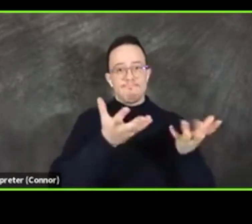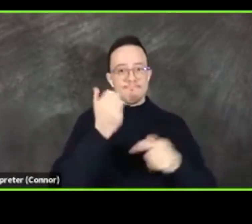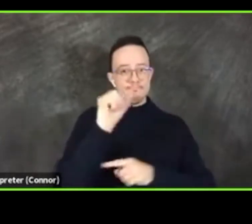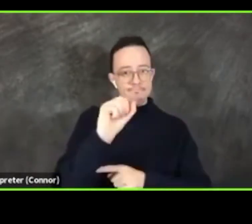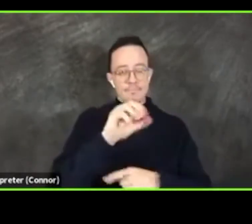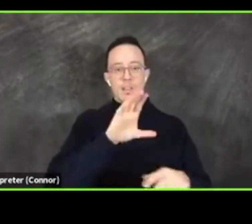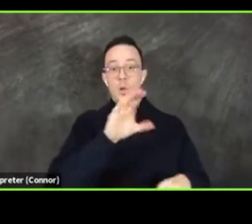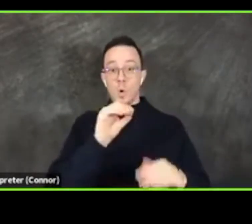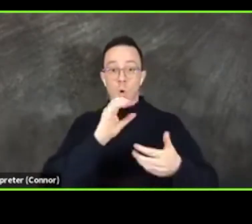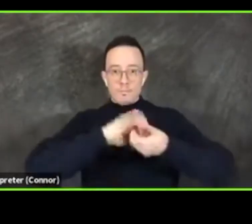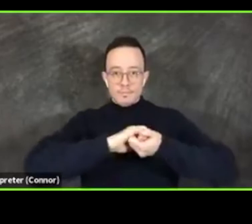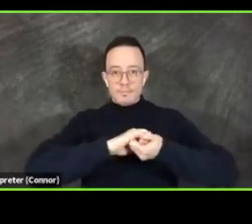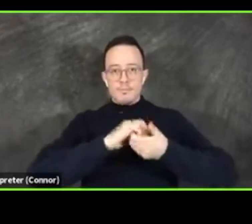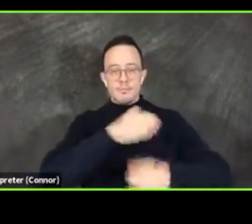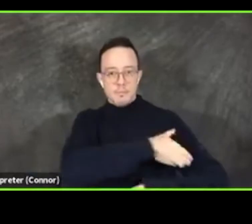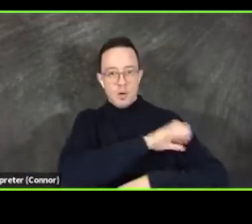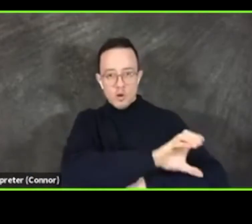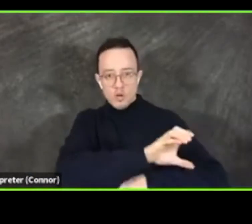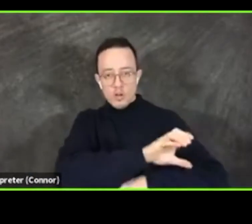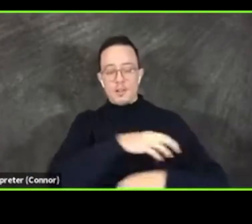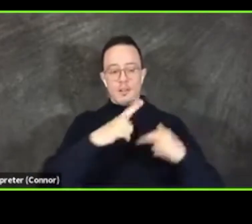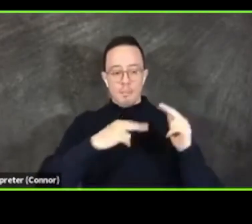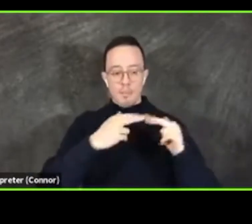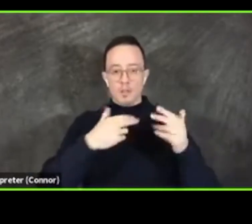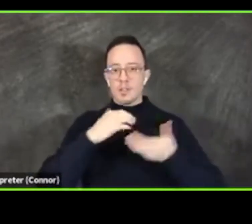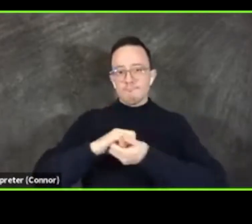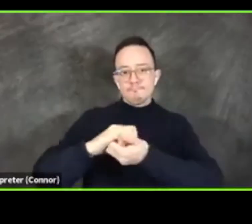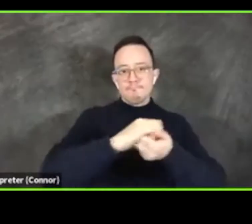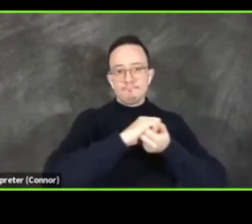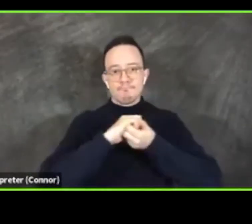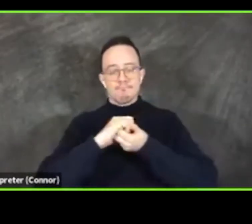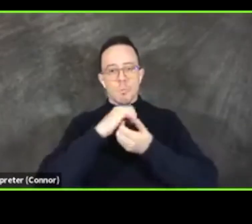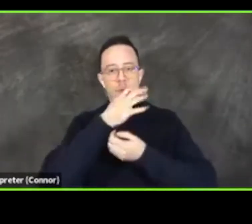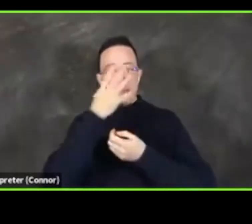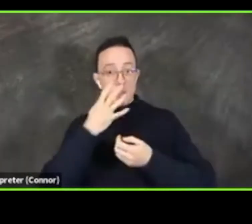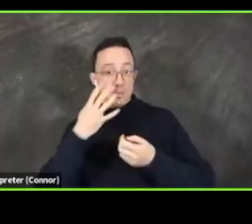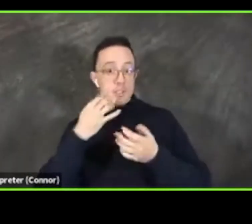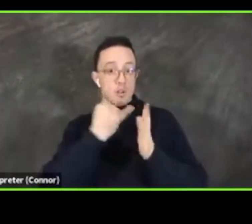CAMARADERIE AMONG THE IMMIGRANT DANCE ARTISTS AND CULTURAL WORKERS WHO CONTRIBUTED TO THE REPORT'S